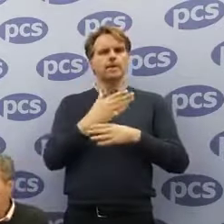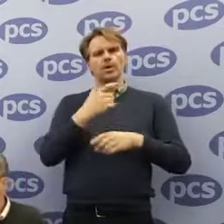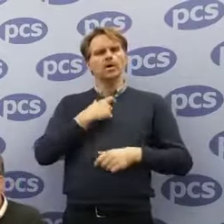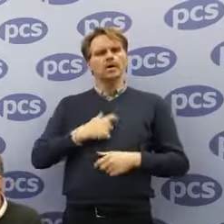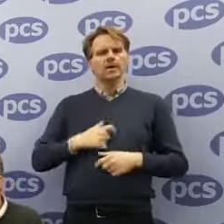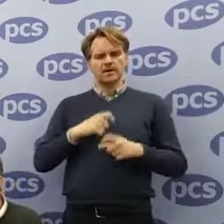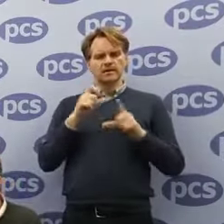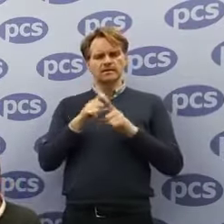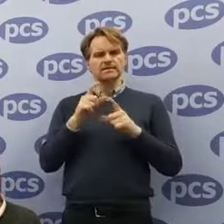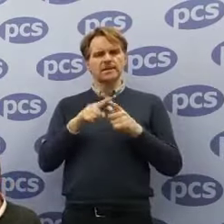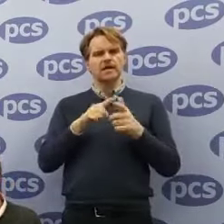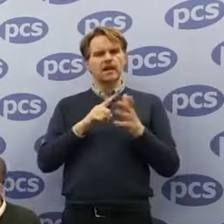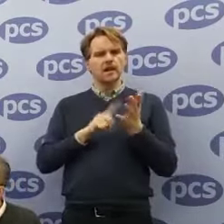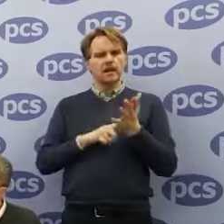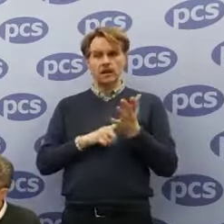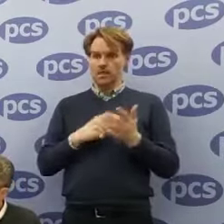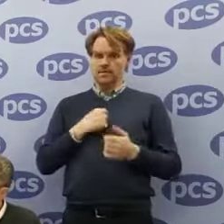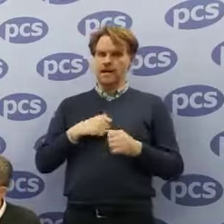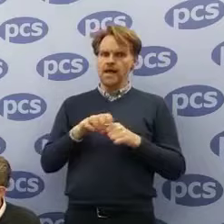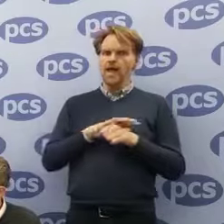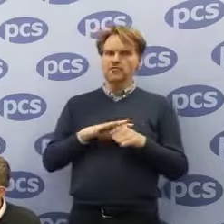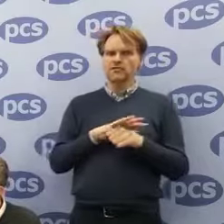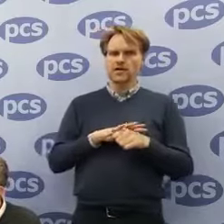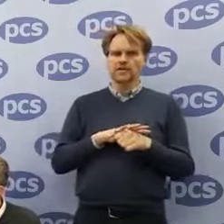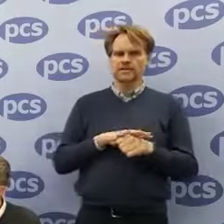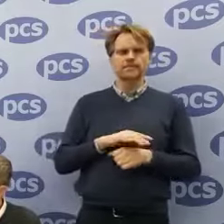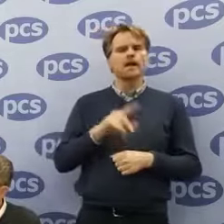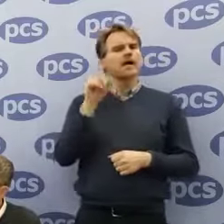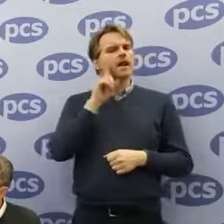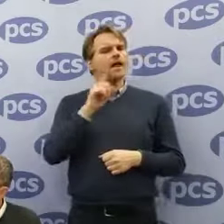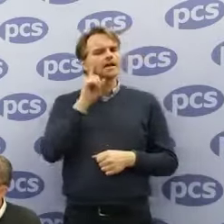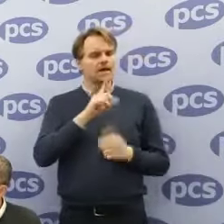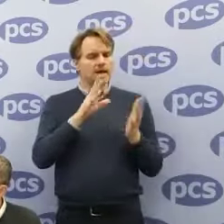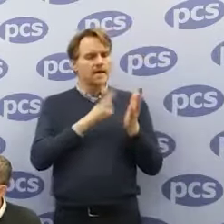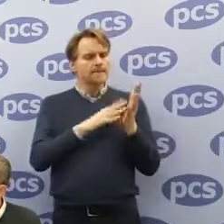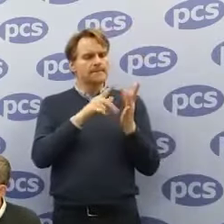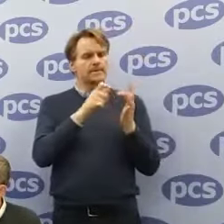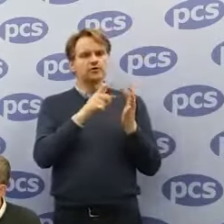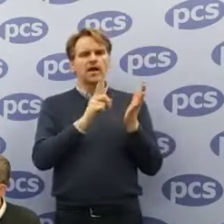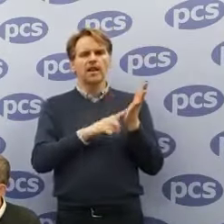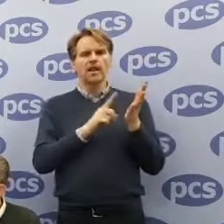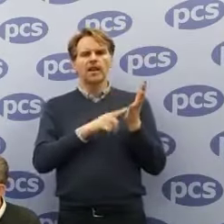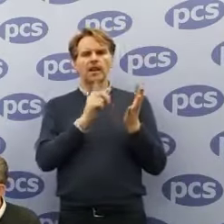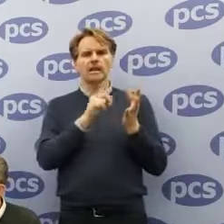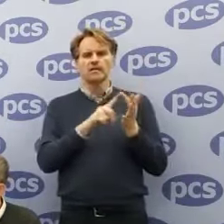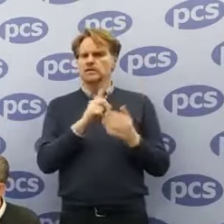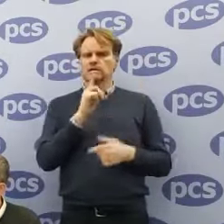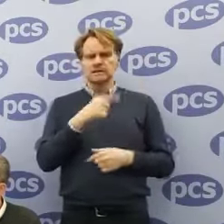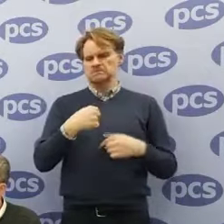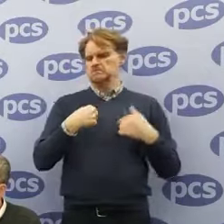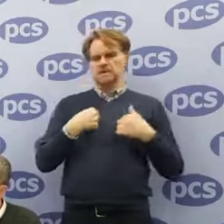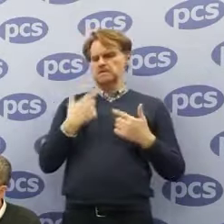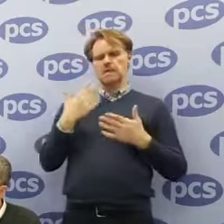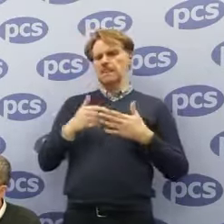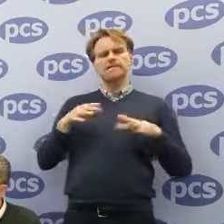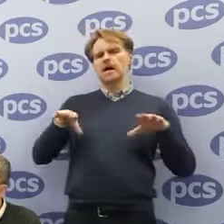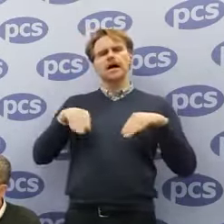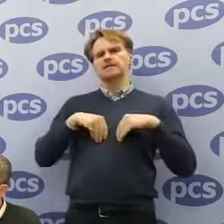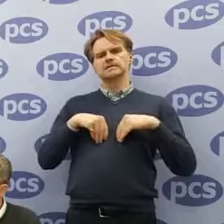close to my heart, the first one from Michelle - what about those who didn't take the Employee Deal as it wasn't for them I've worked for 41 years have a